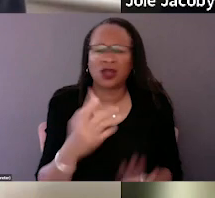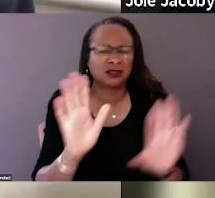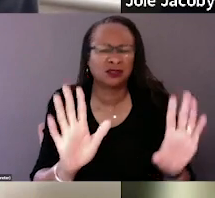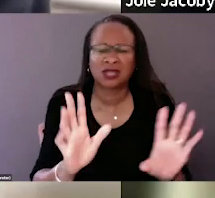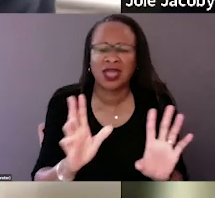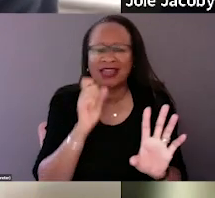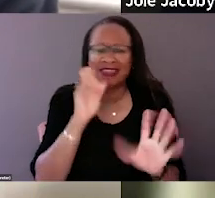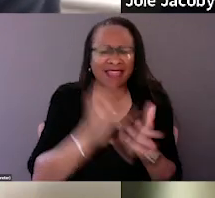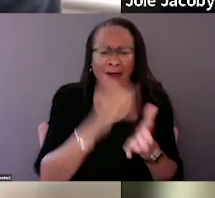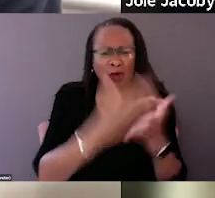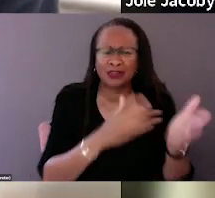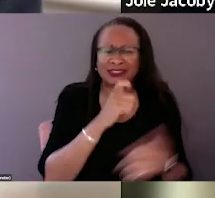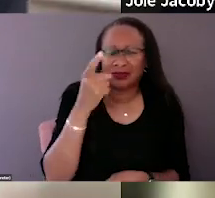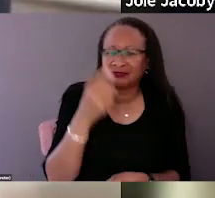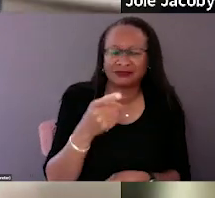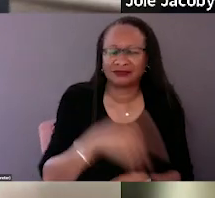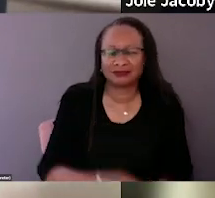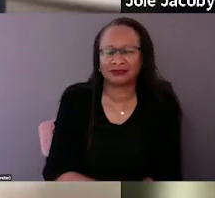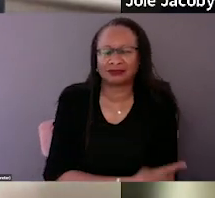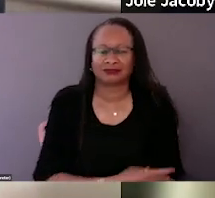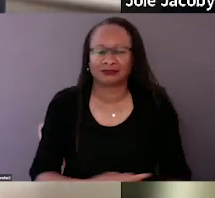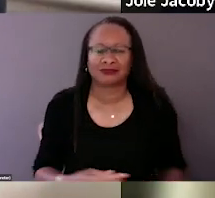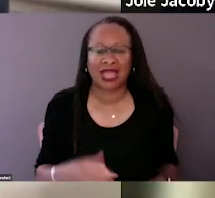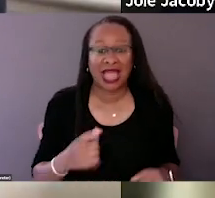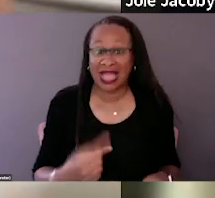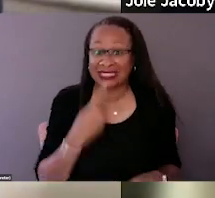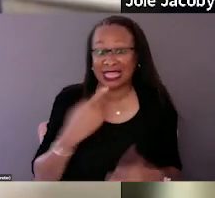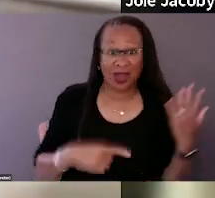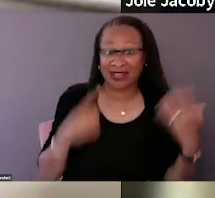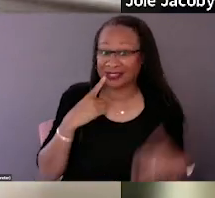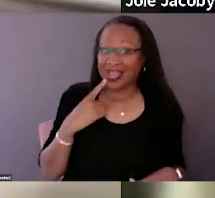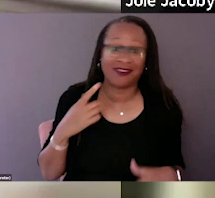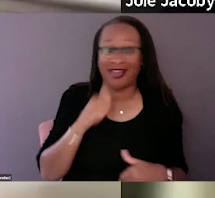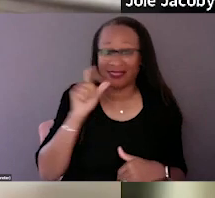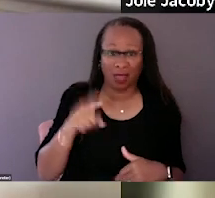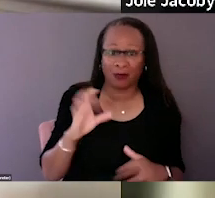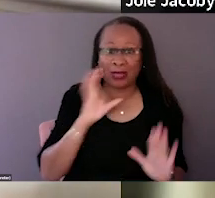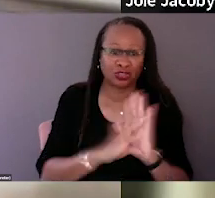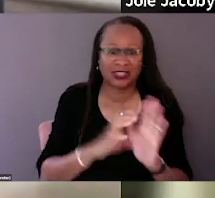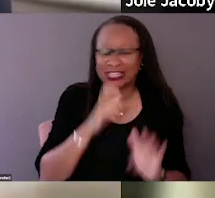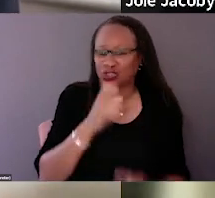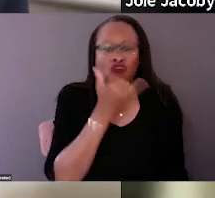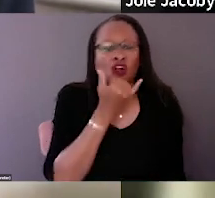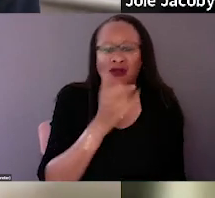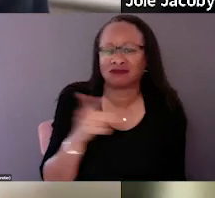"That's not the right, and I said, what I..." He literally like, he'll be like, "Nope, that's the wrong one. I picked this other one."